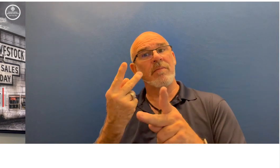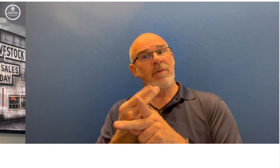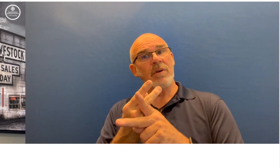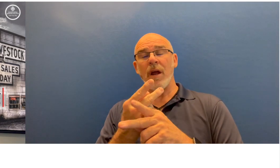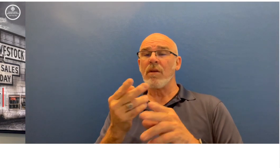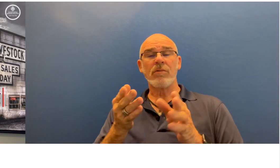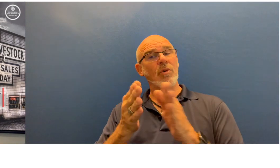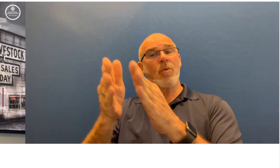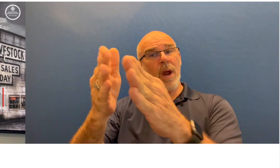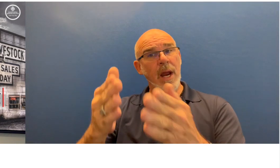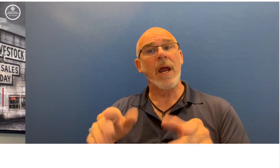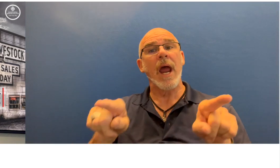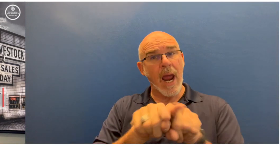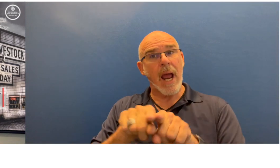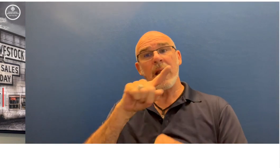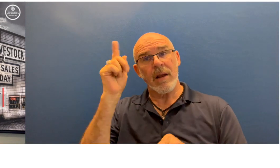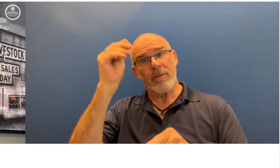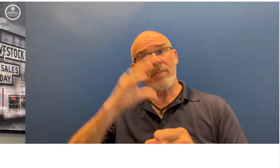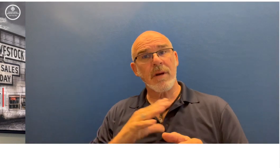in this context of higher education here on campus.